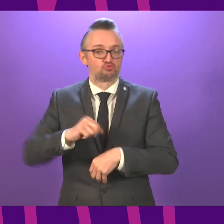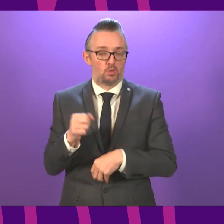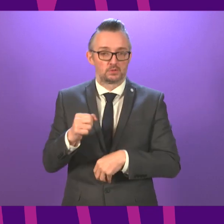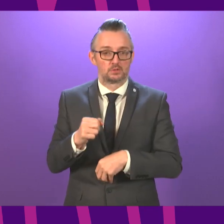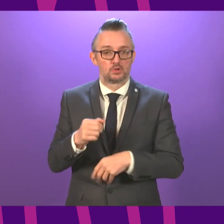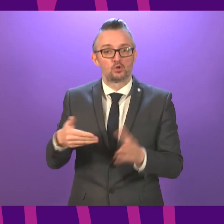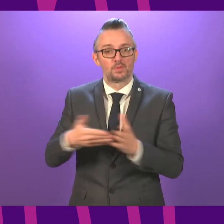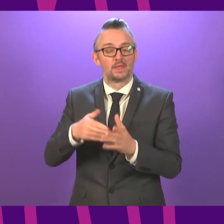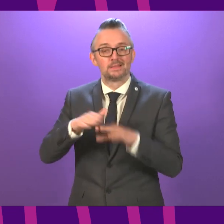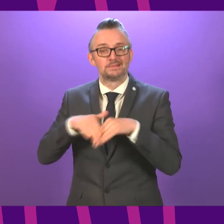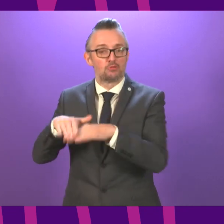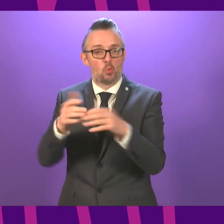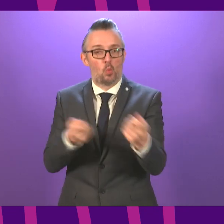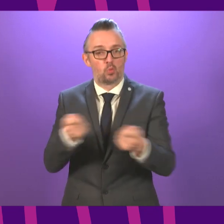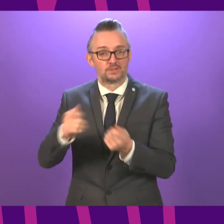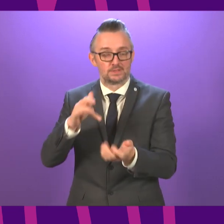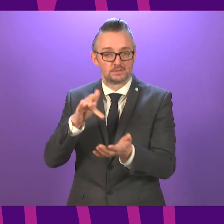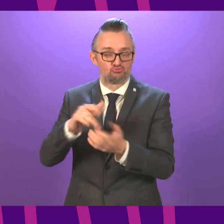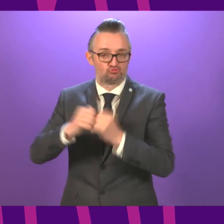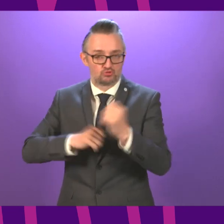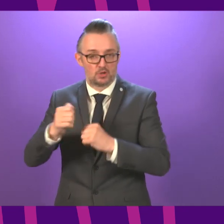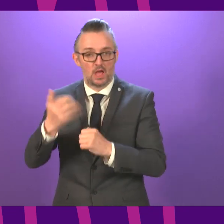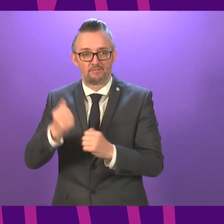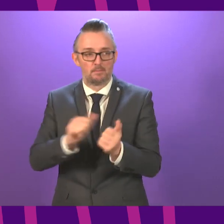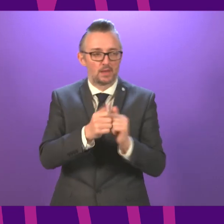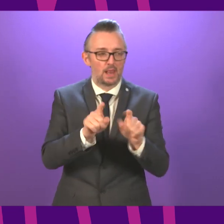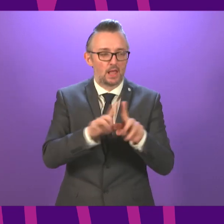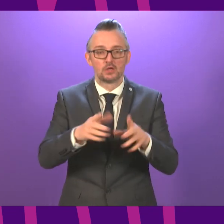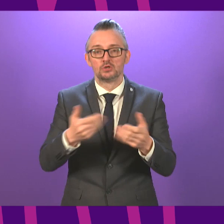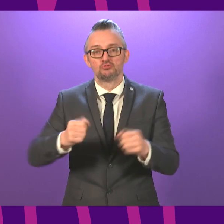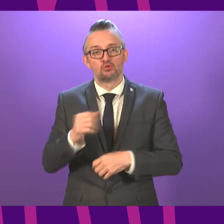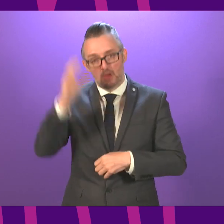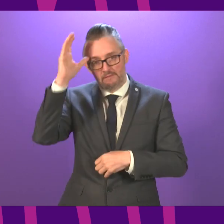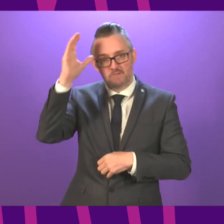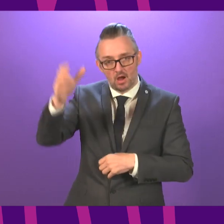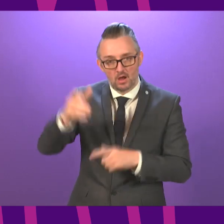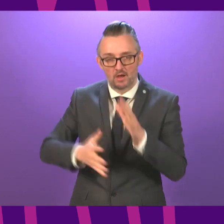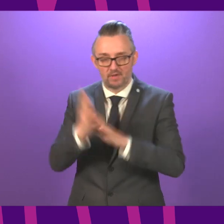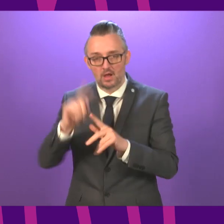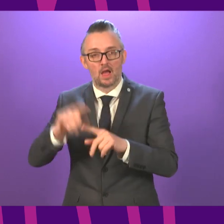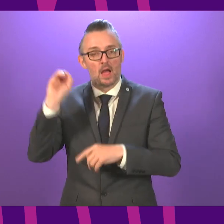national and local partners such as the Scottish Fire and Rescue Service, the Scottish Ambulance Service, the Scottish Environment Protection Agency, the Maritime and Coastguard Agency,